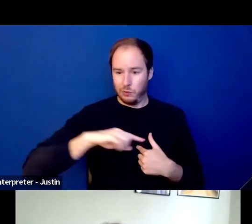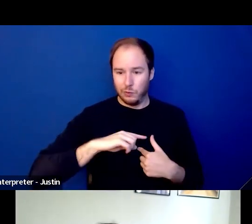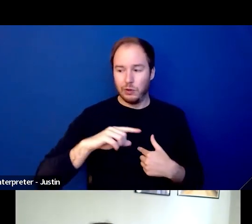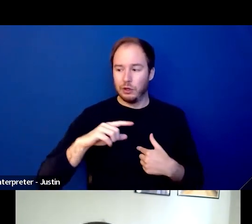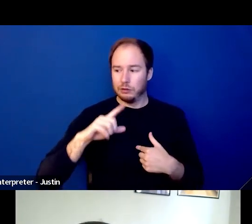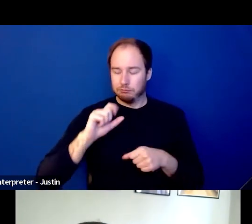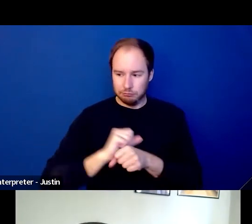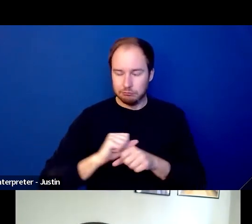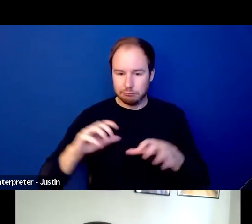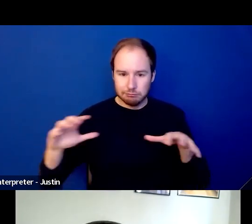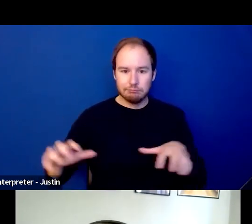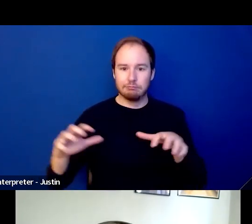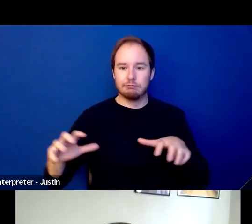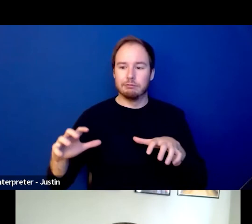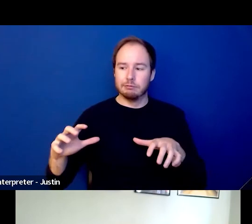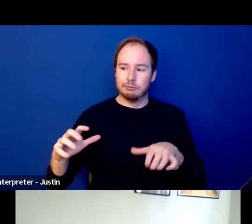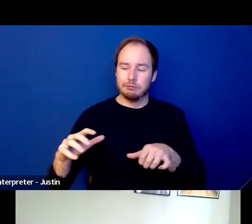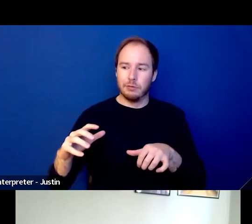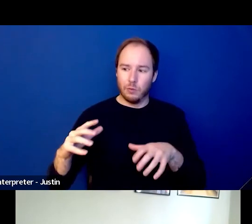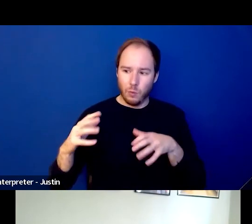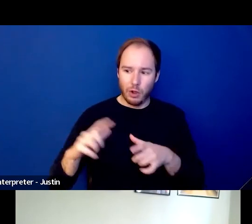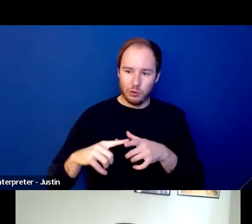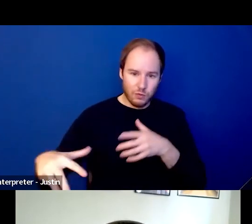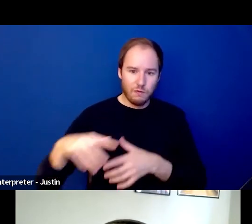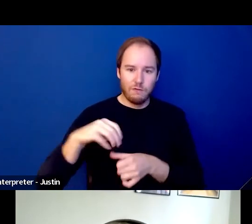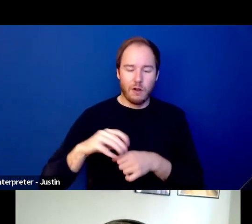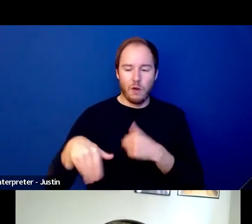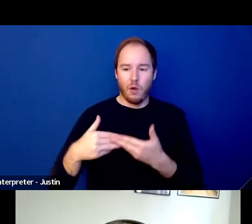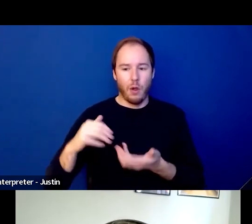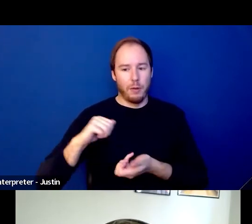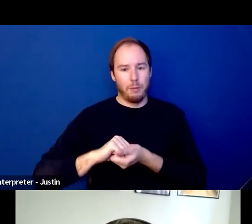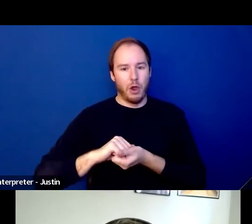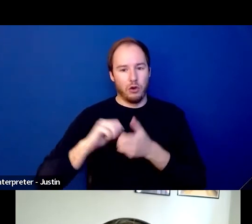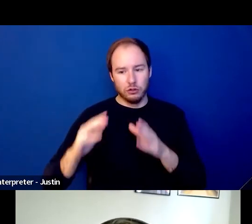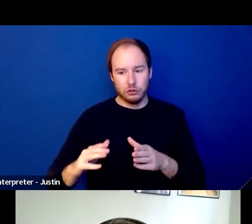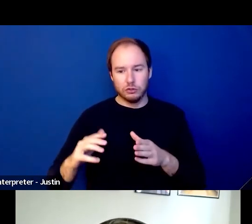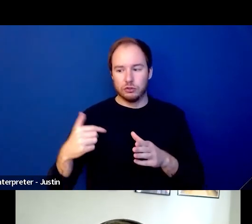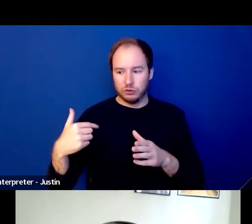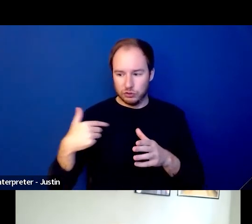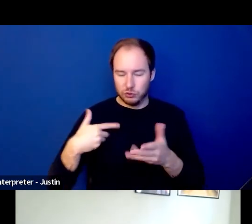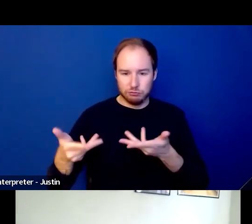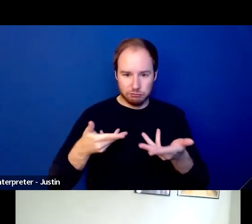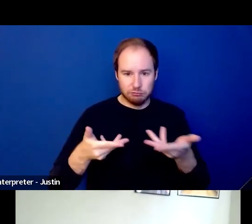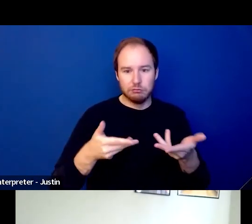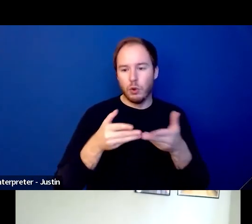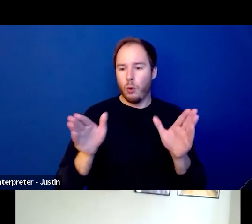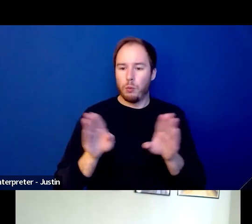to really involve all of our partners. So we have, you know, an open door policy with them. So we have a lot of behavioral health partners